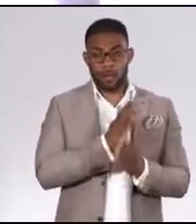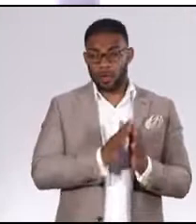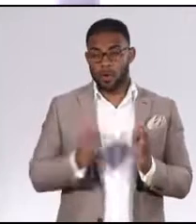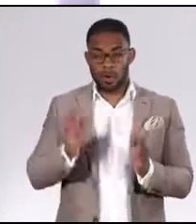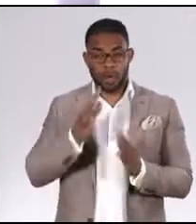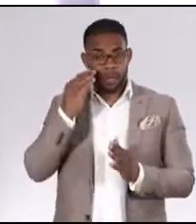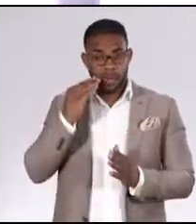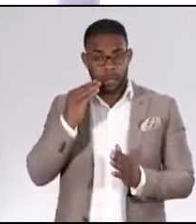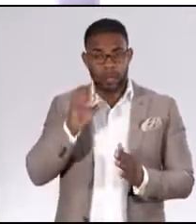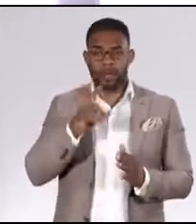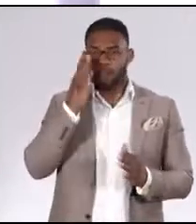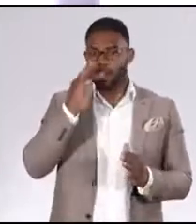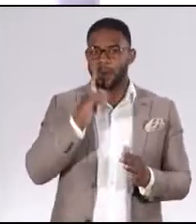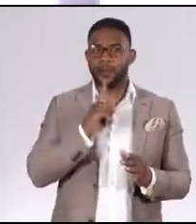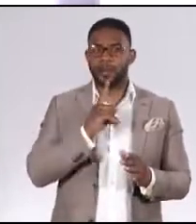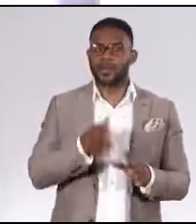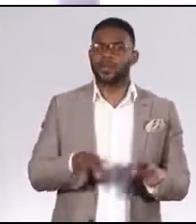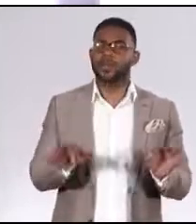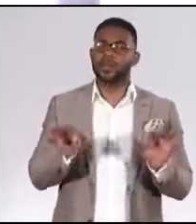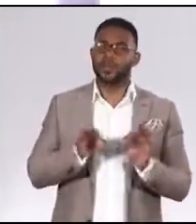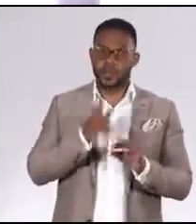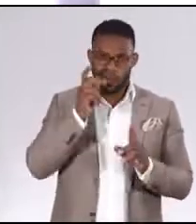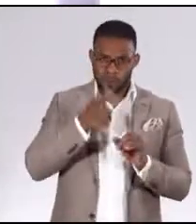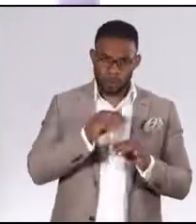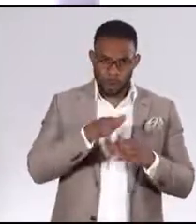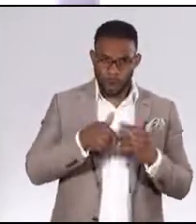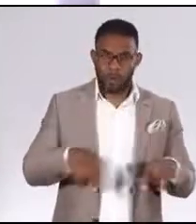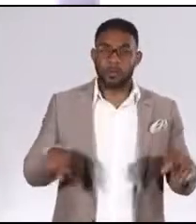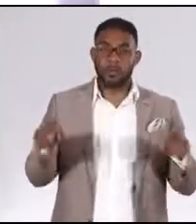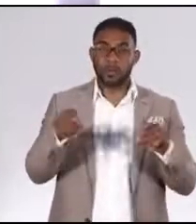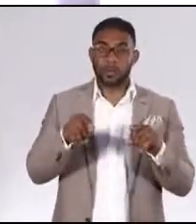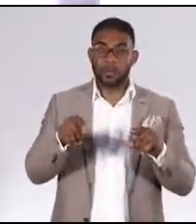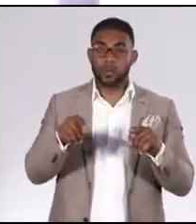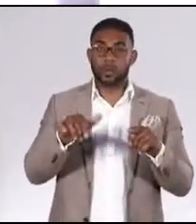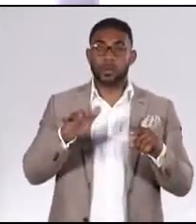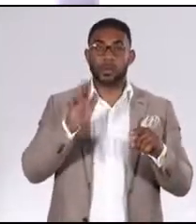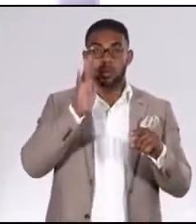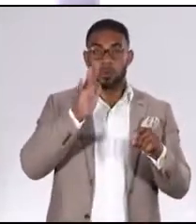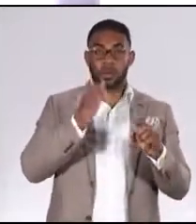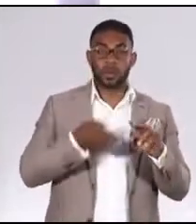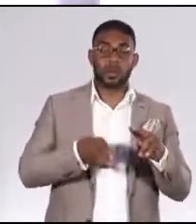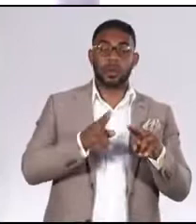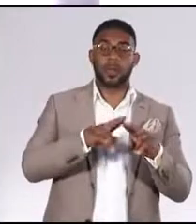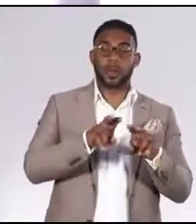which is why it's gonna be so important to hear from all of you. So we will build on those panelists discussions